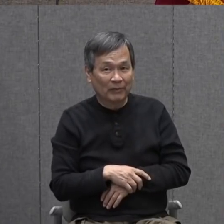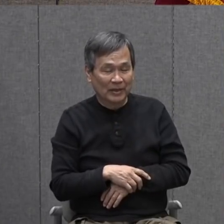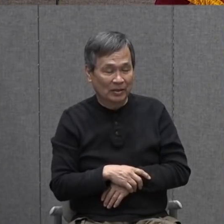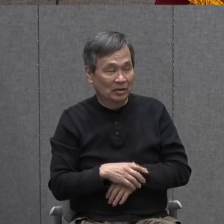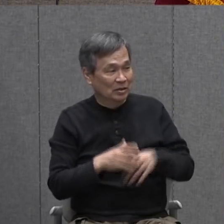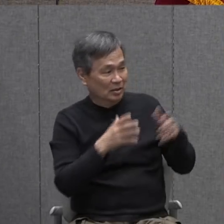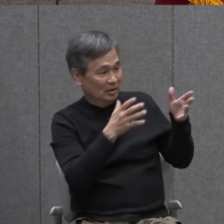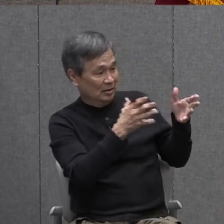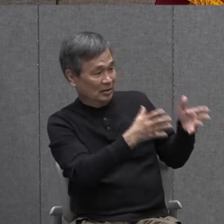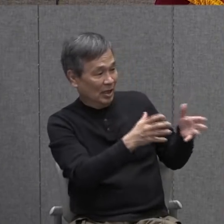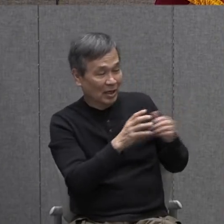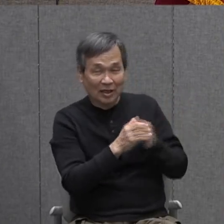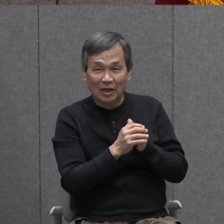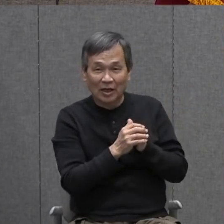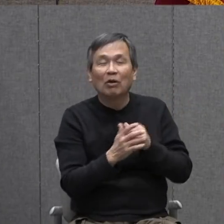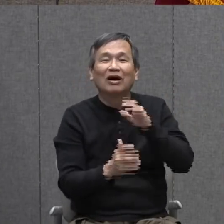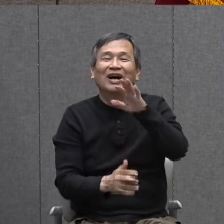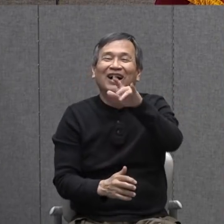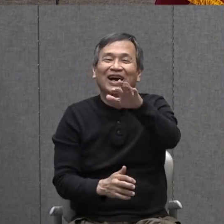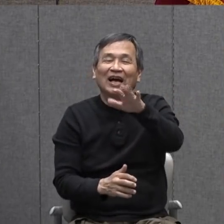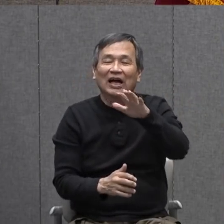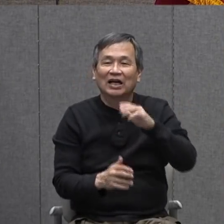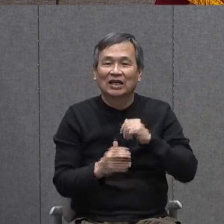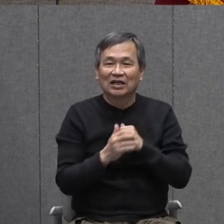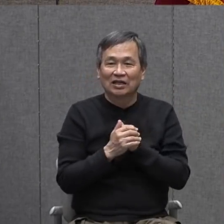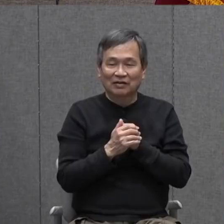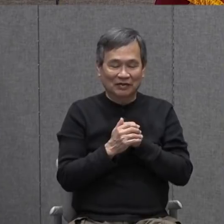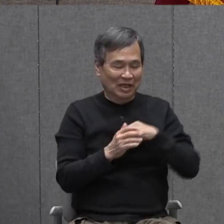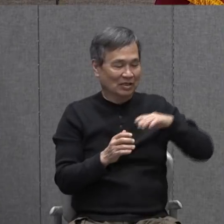Oh, I even have this little toe. What shape would you call that?